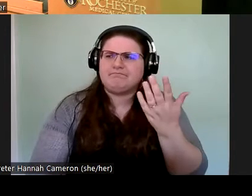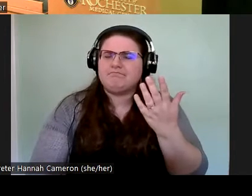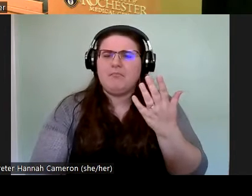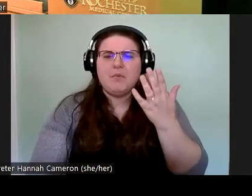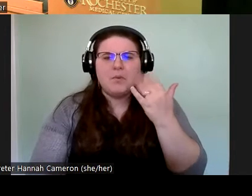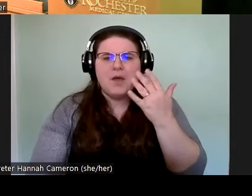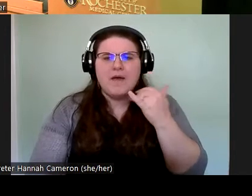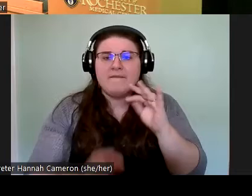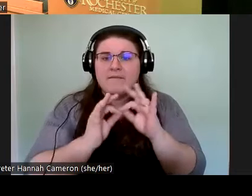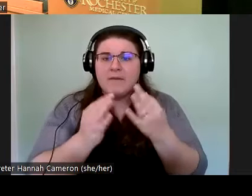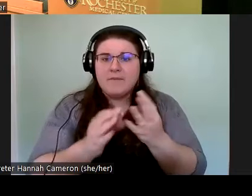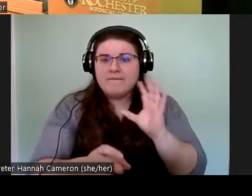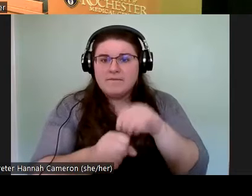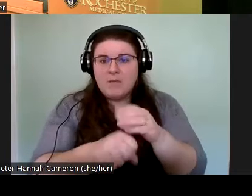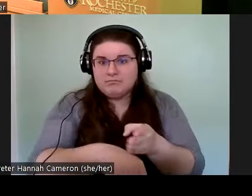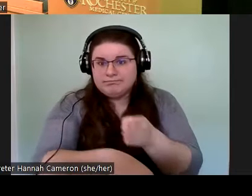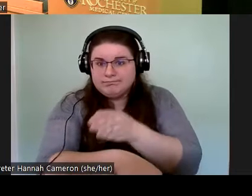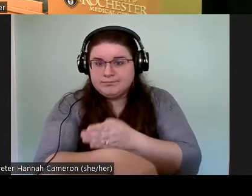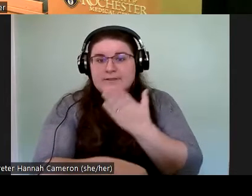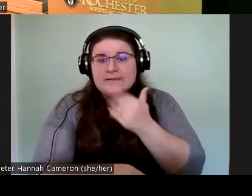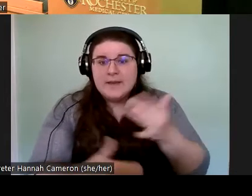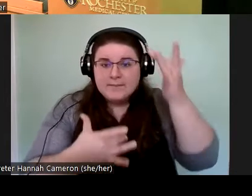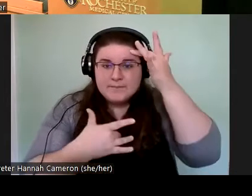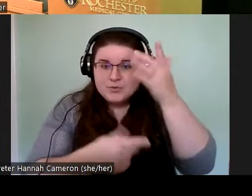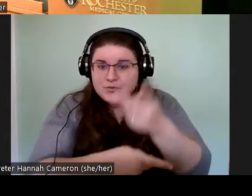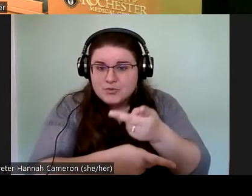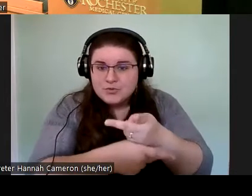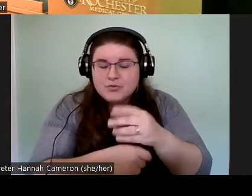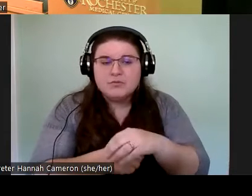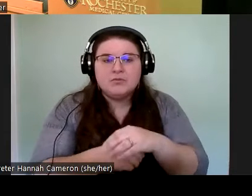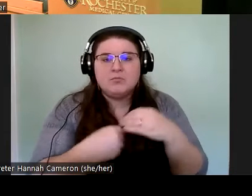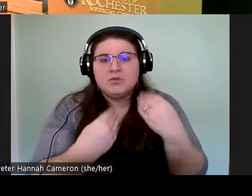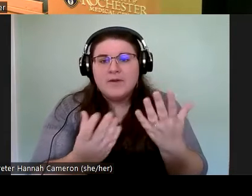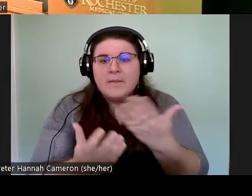actually improve things like Diabetes Care um help people get better nutrition exercise